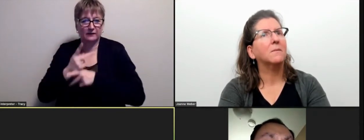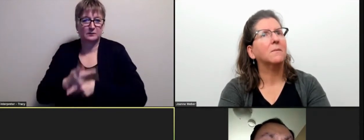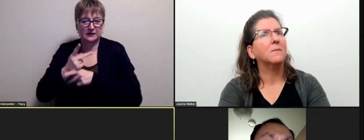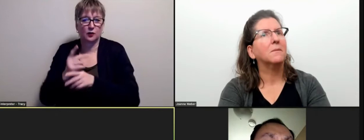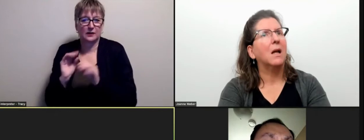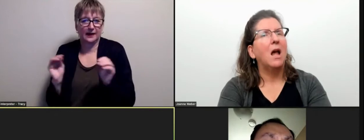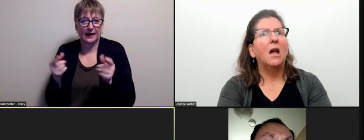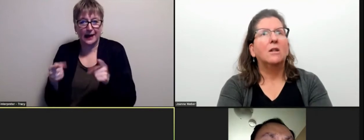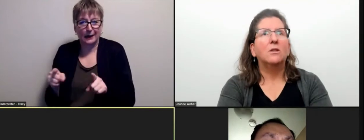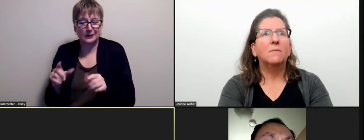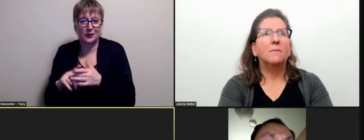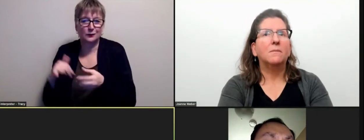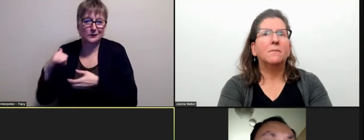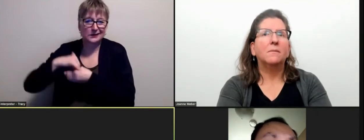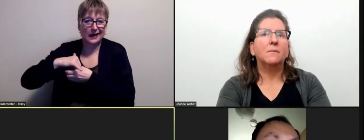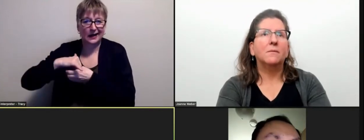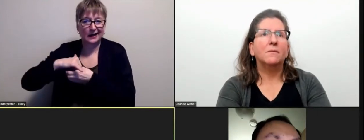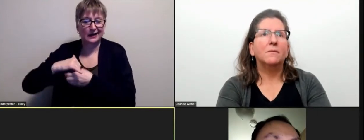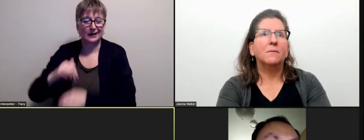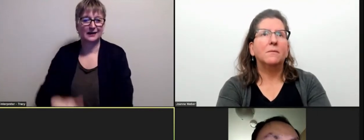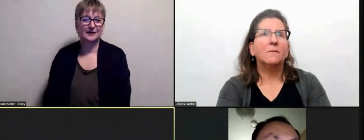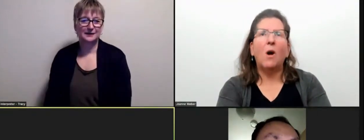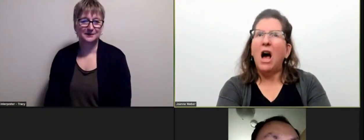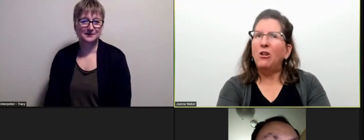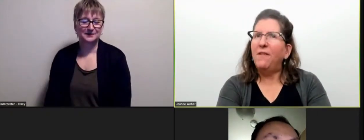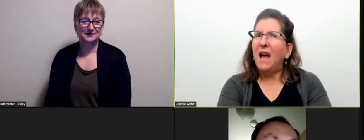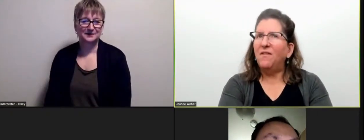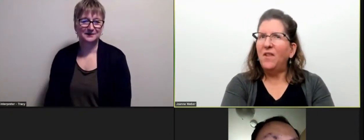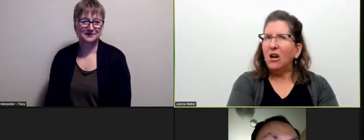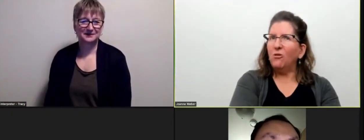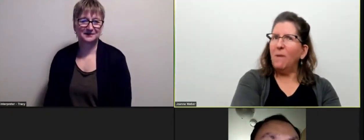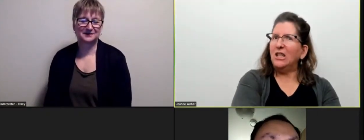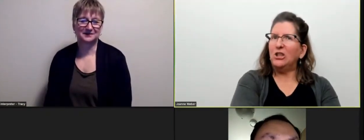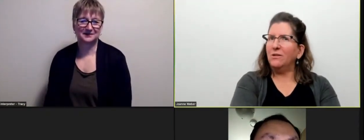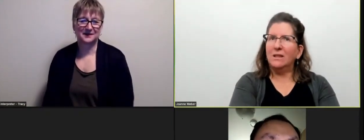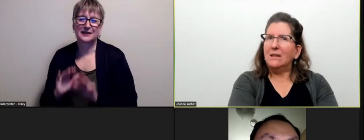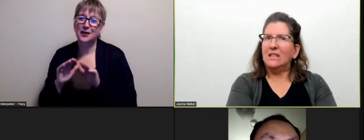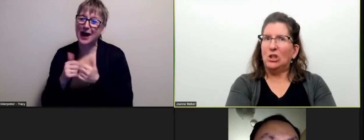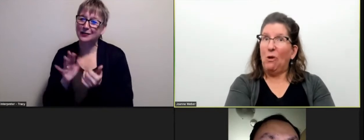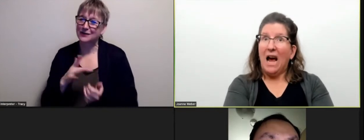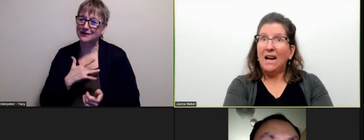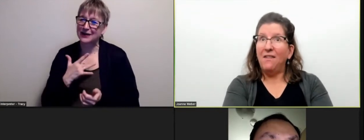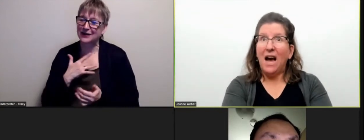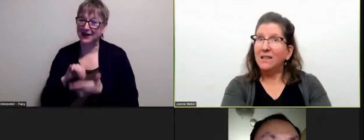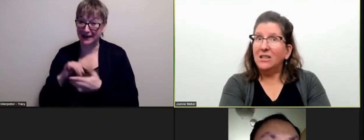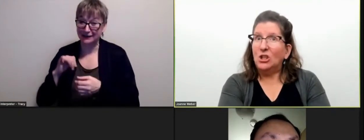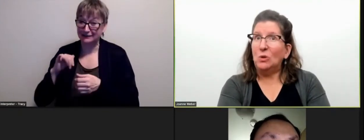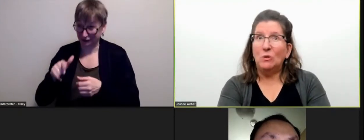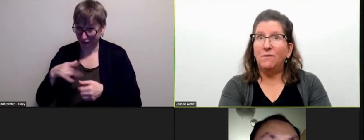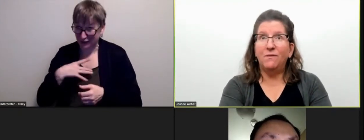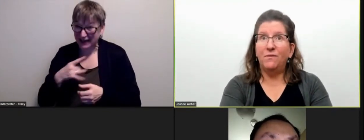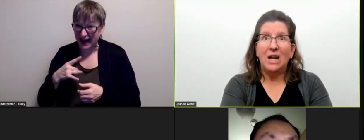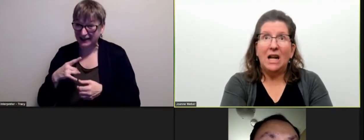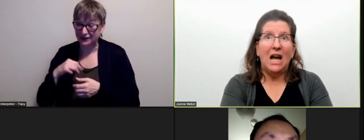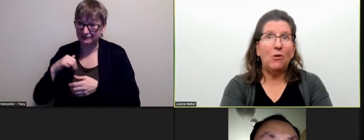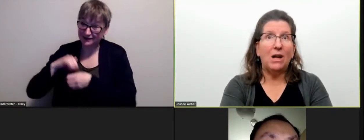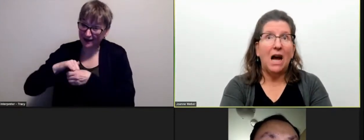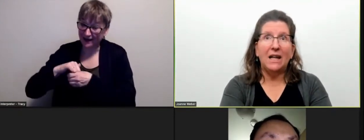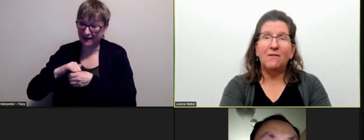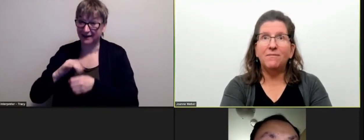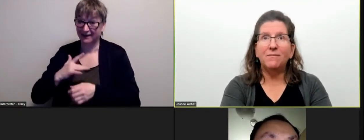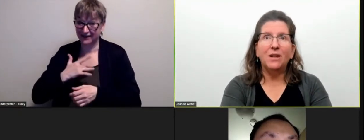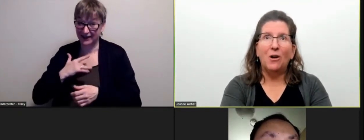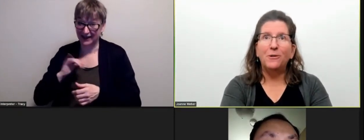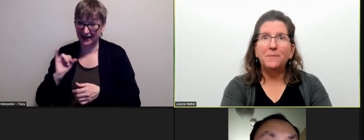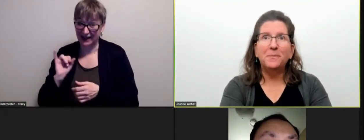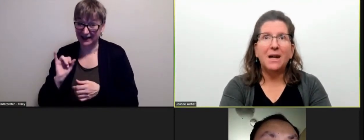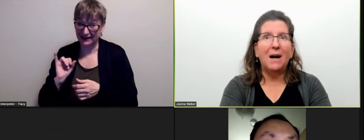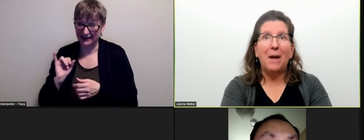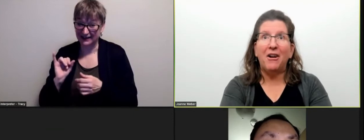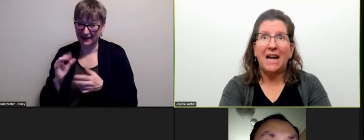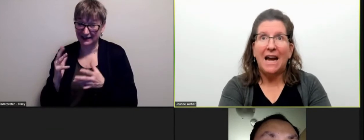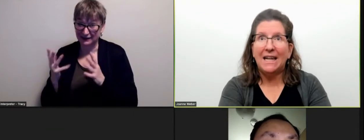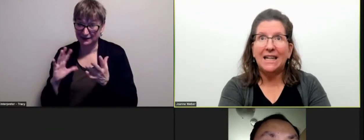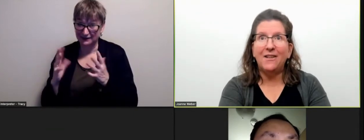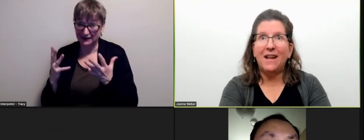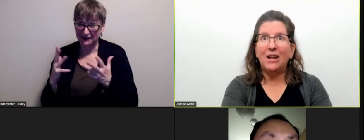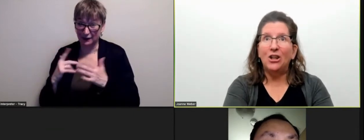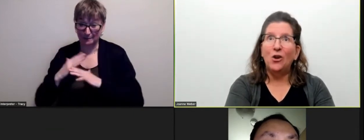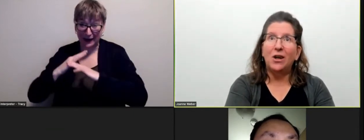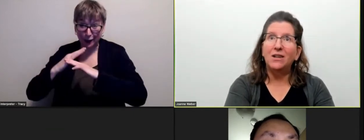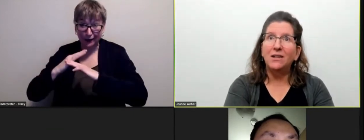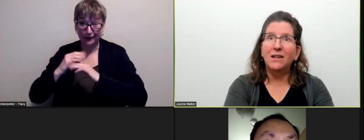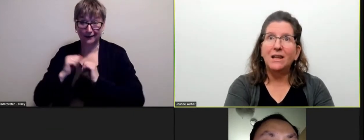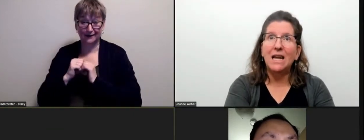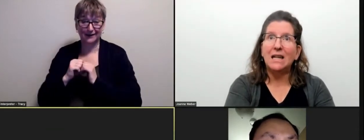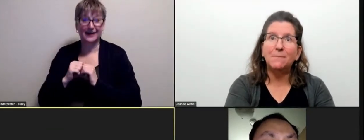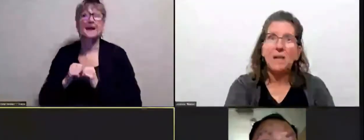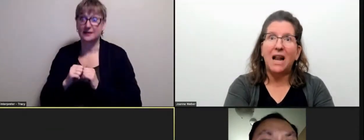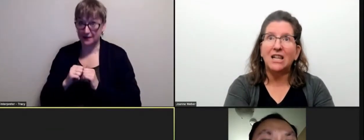Dr. Weber: So how did that feel Major? Did you like that? Did you feel like you were kind of barricaded in in your ESP classroom?